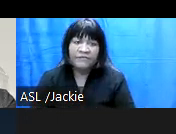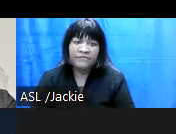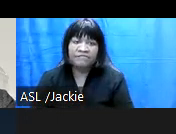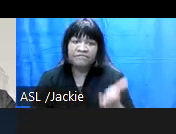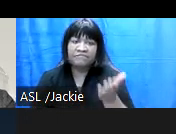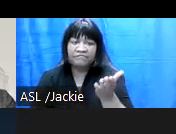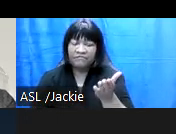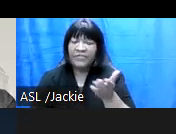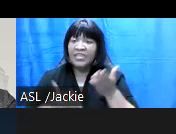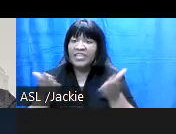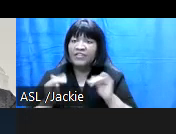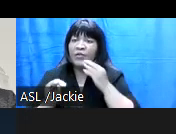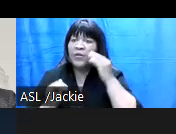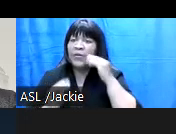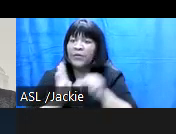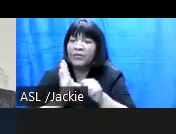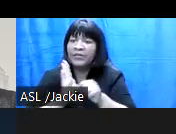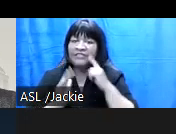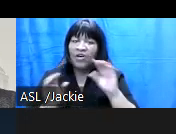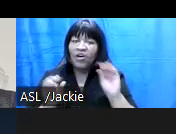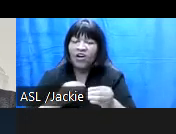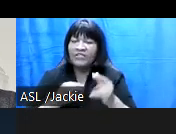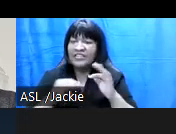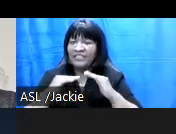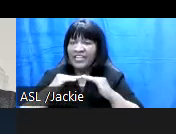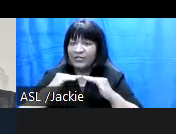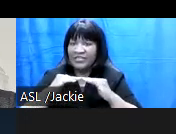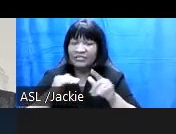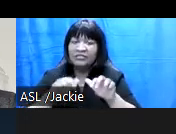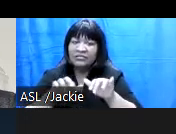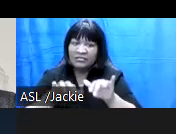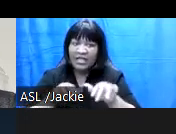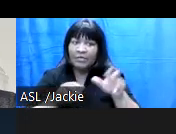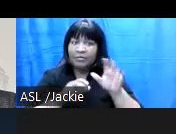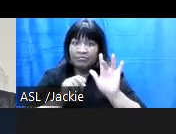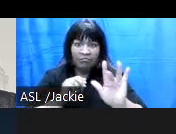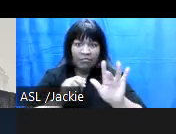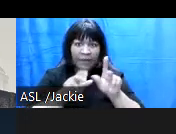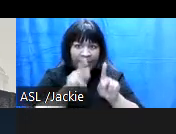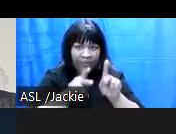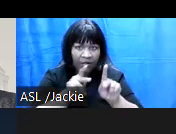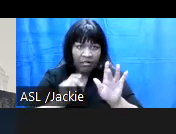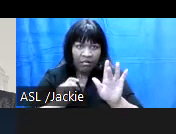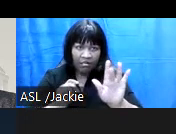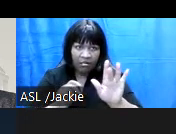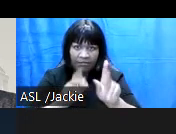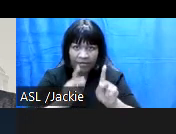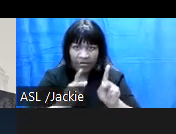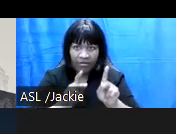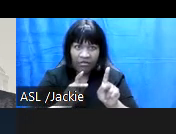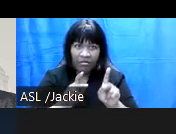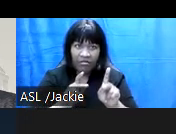And here is the home page for the Office of Equity. You'll hit the people Tab here. And then